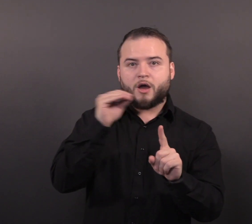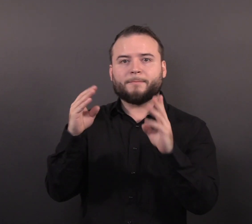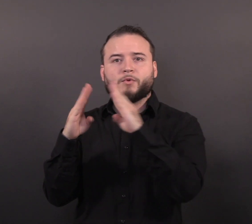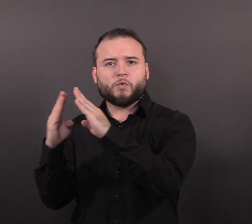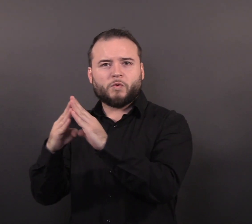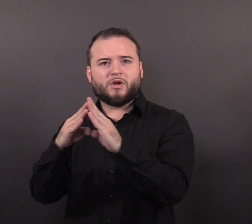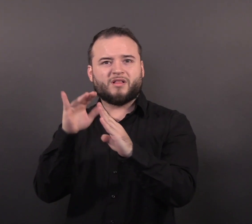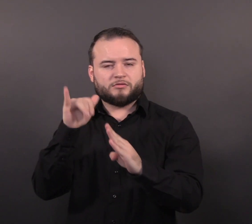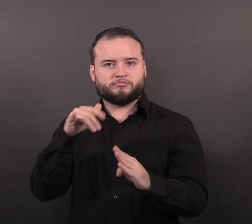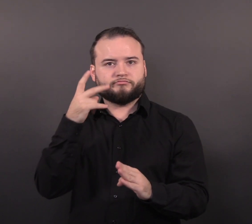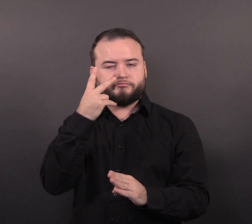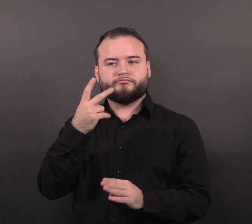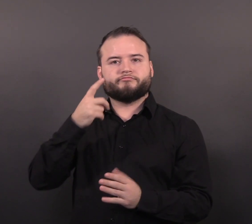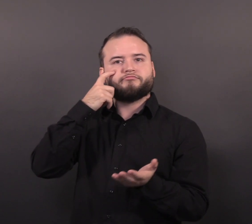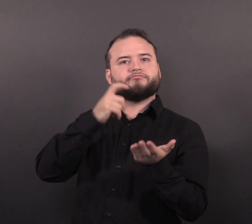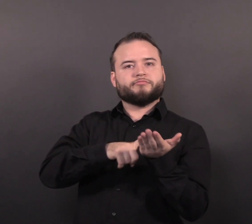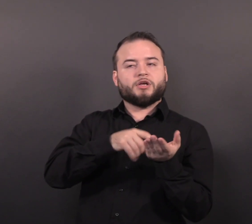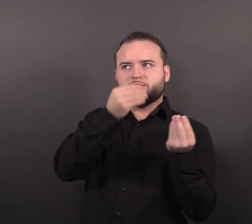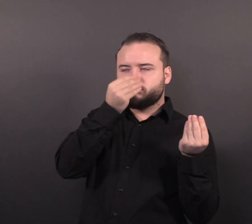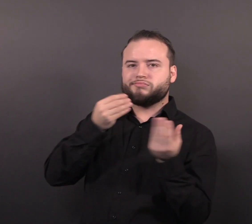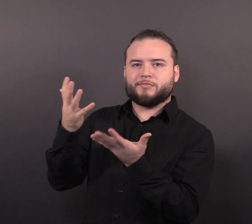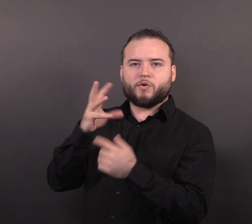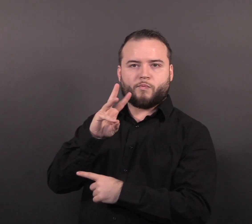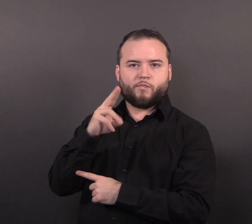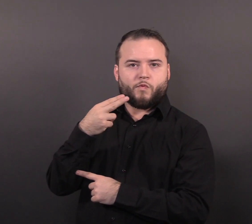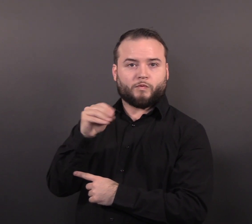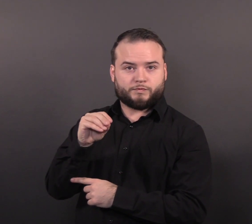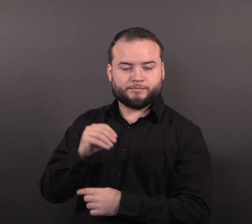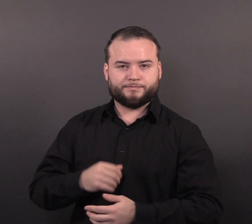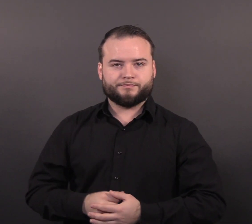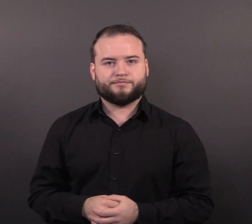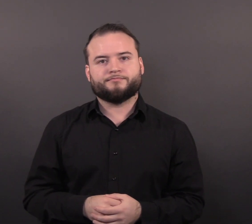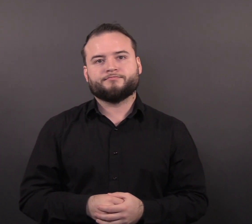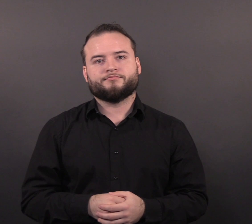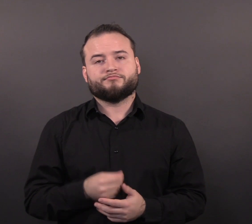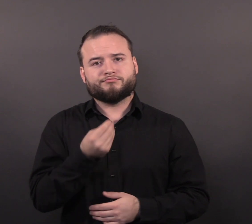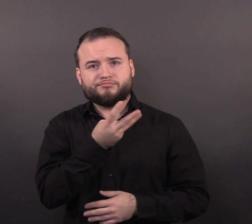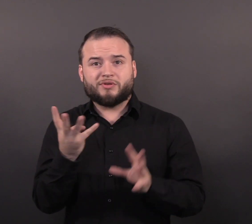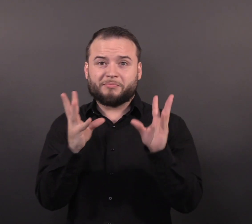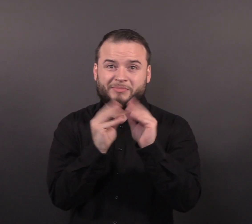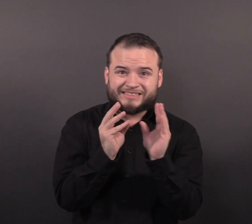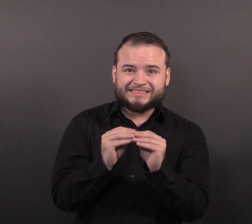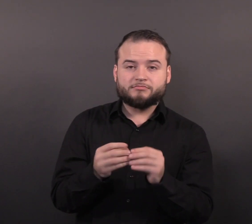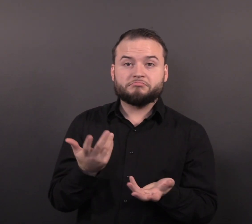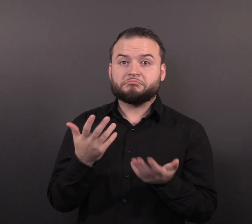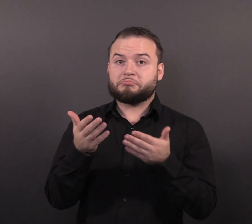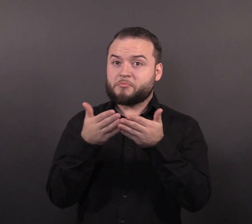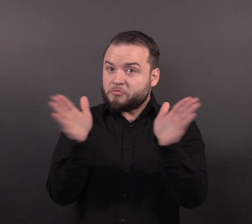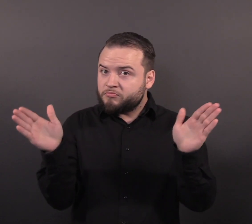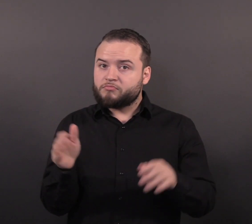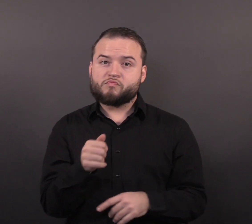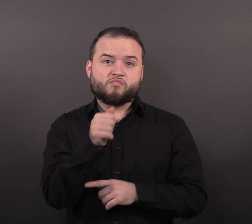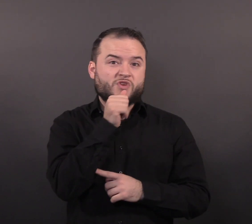In several meetings, public and private, a number of individuals and countries raised